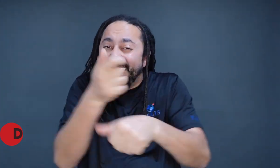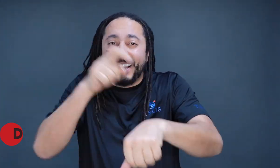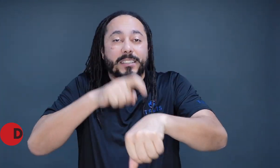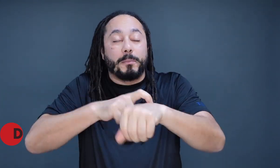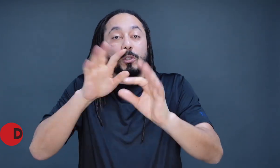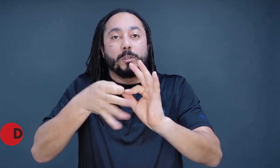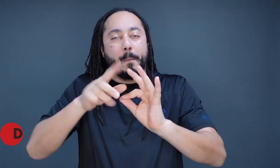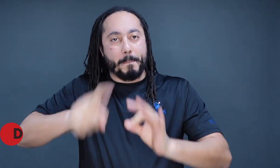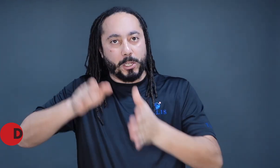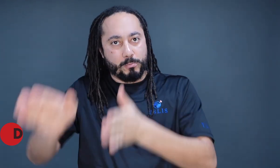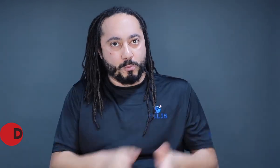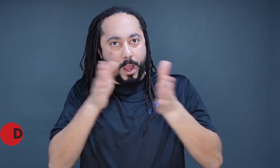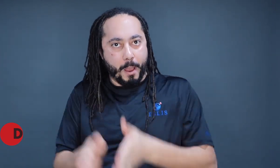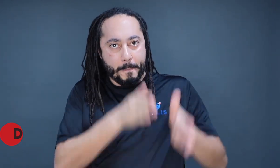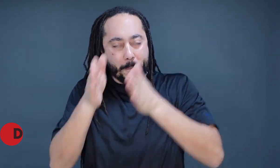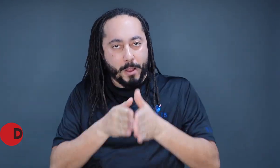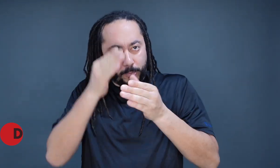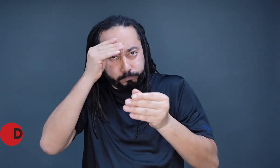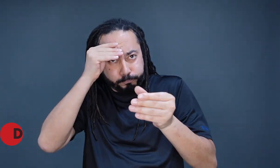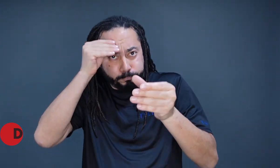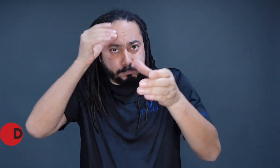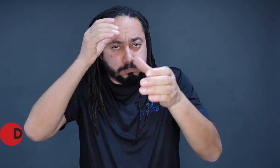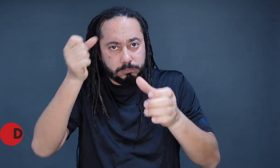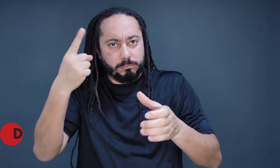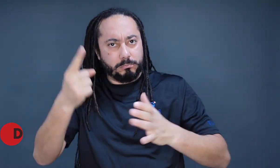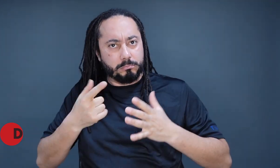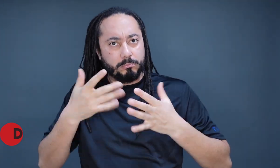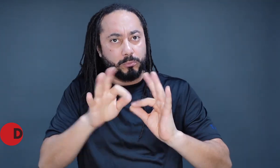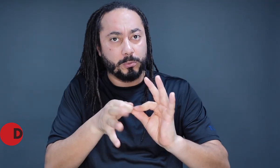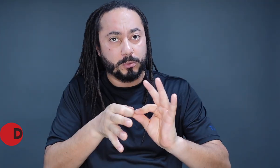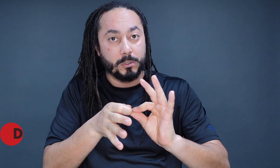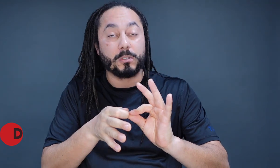This is true for anybody. Interpreters must prepare and prepare